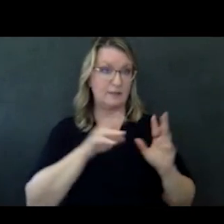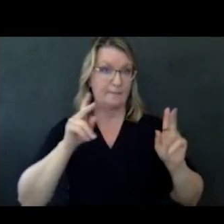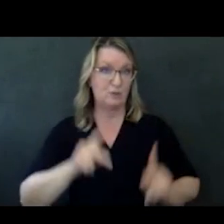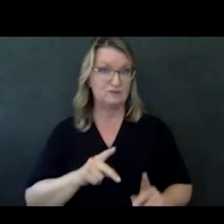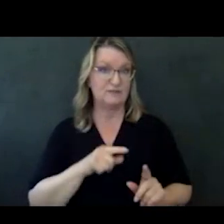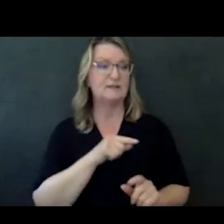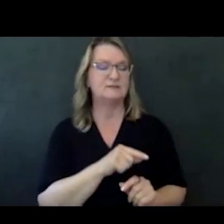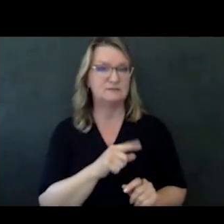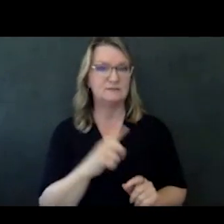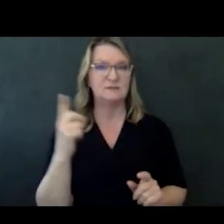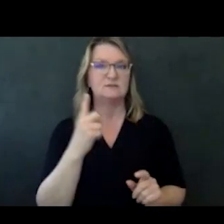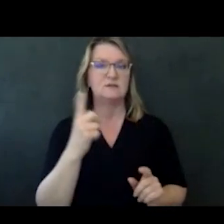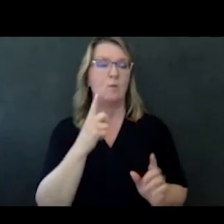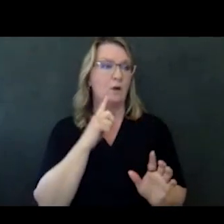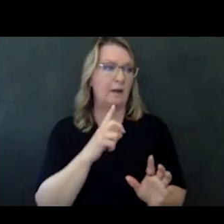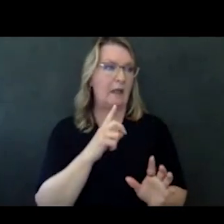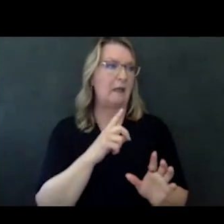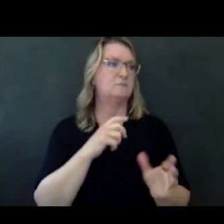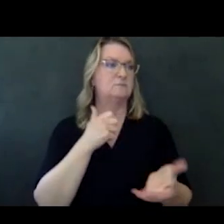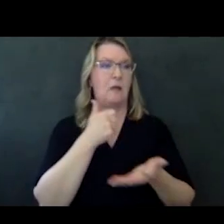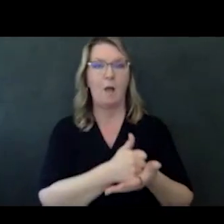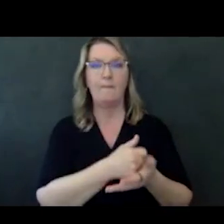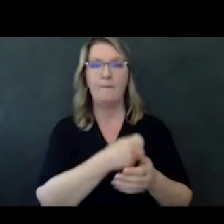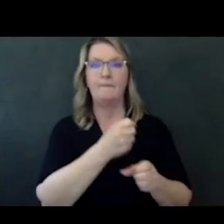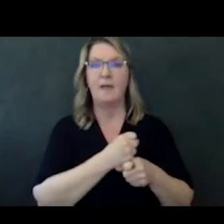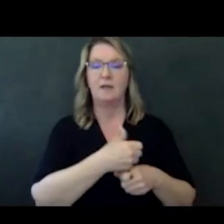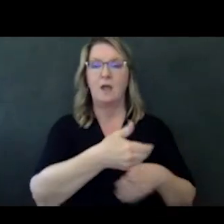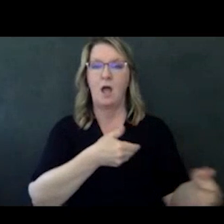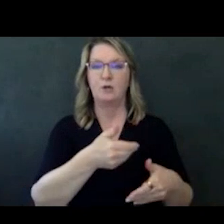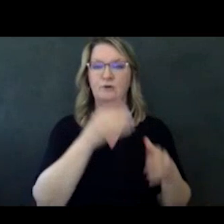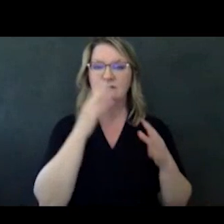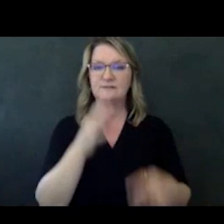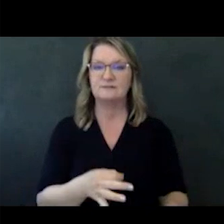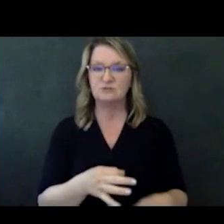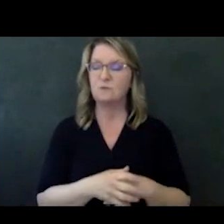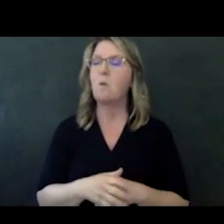someone who was making hiring decisions. [Kate] Got it. I appreciate that nuance that